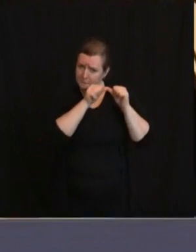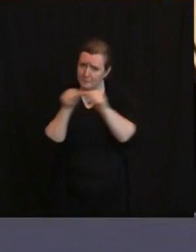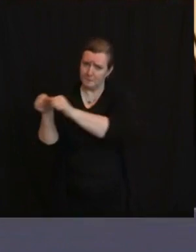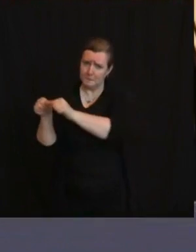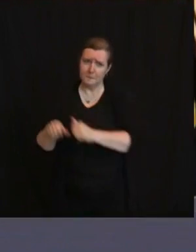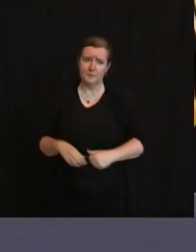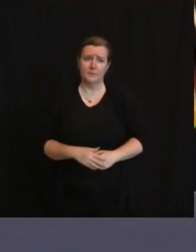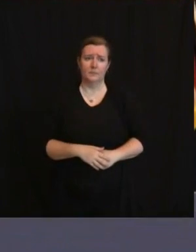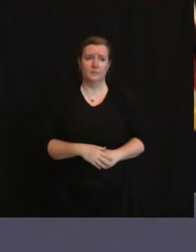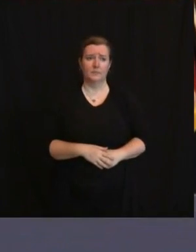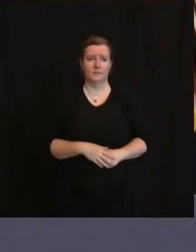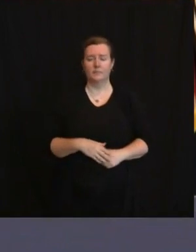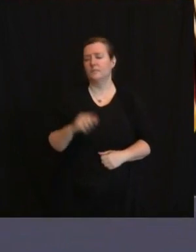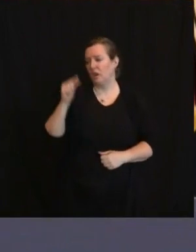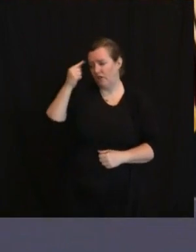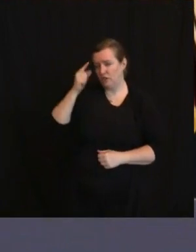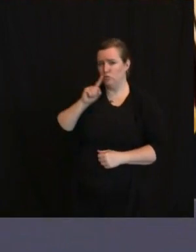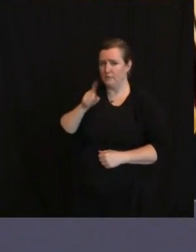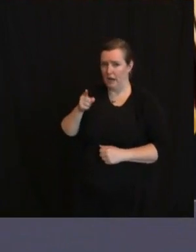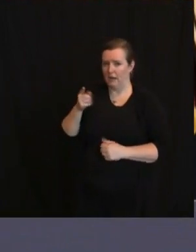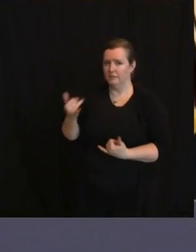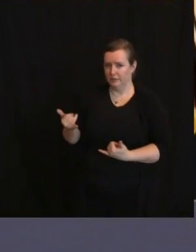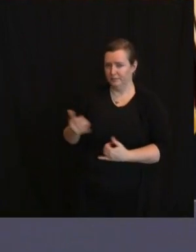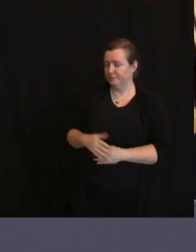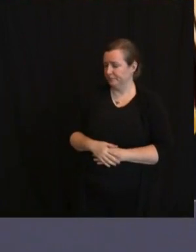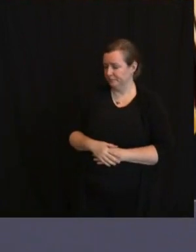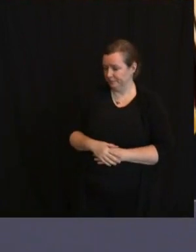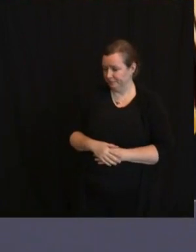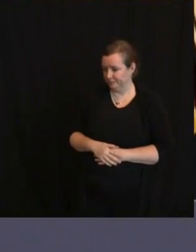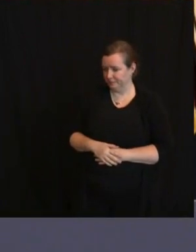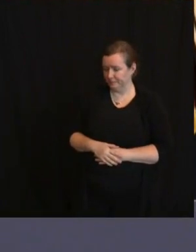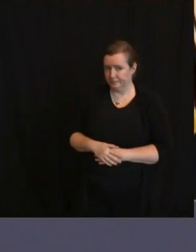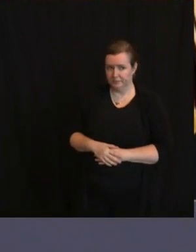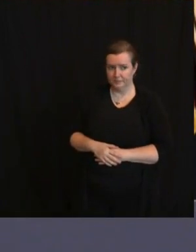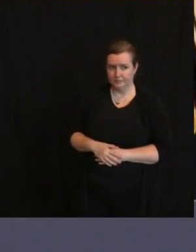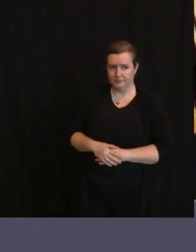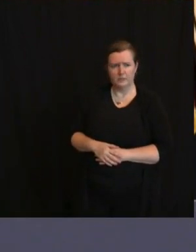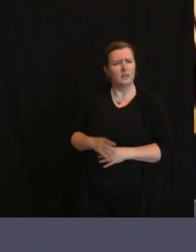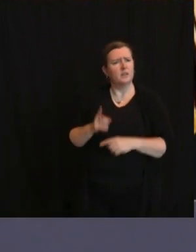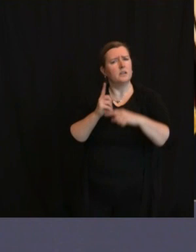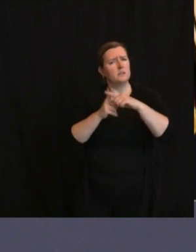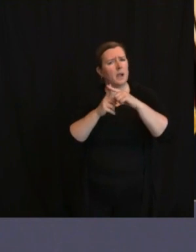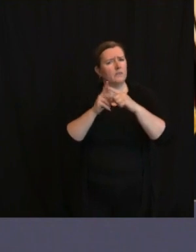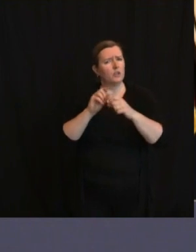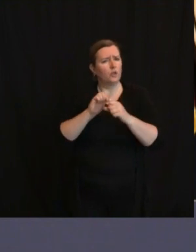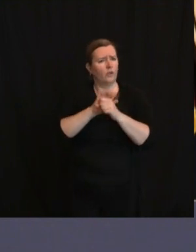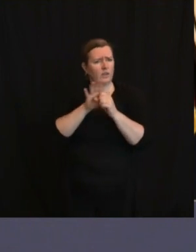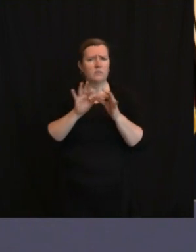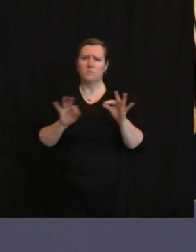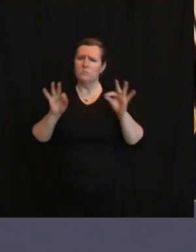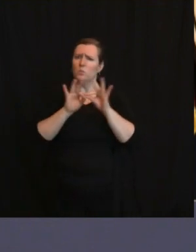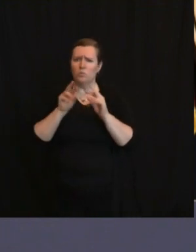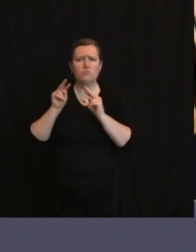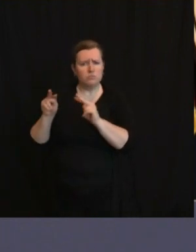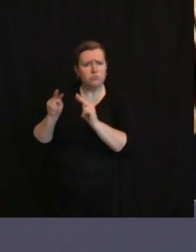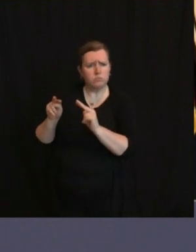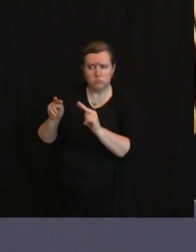THANK YOU. JUDY, THANK YOU FOR THAT AND FOR EVERYTHING. A COUPLE OF ITEMS ON FOLLOW-UP THEN CHRISTINA MAY WANT TO COME